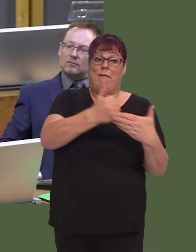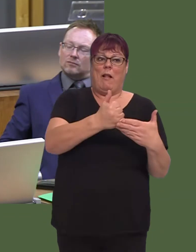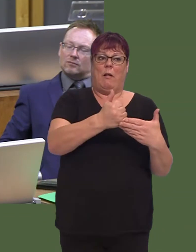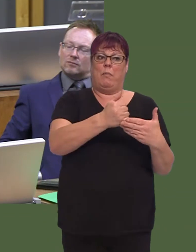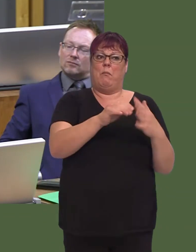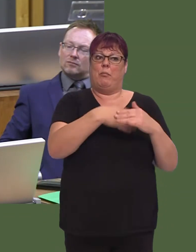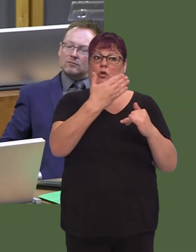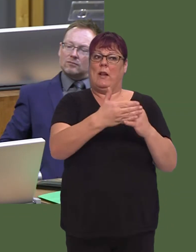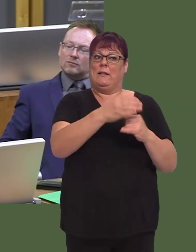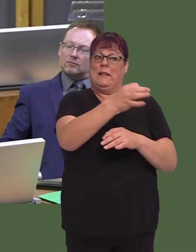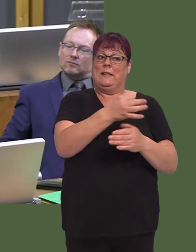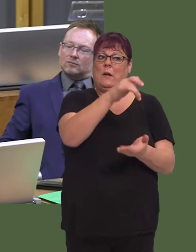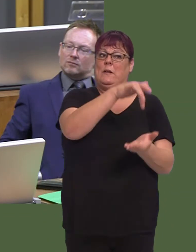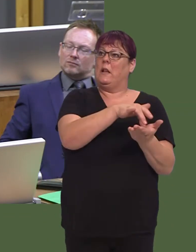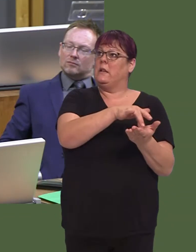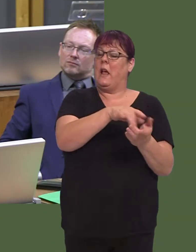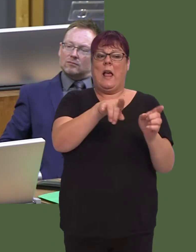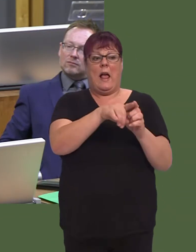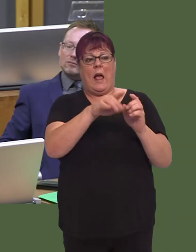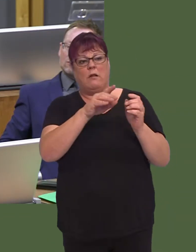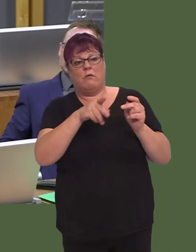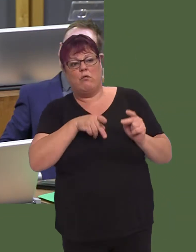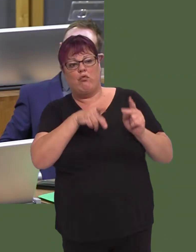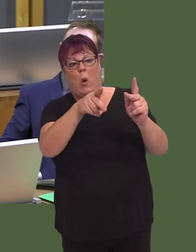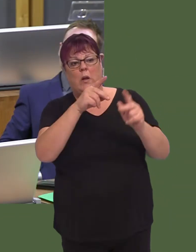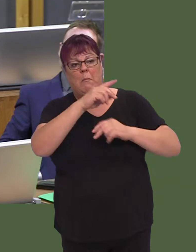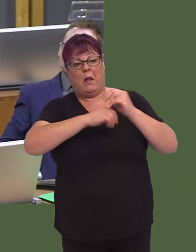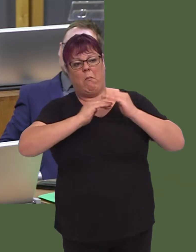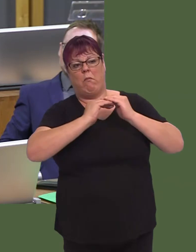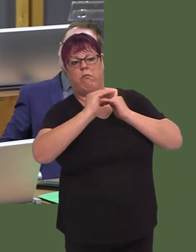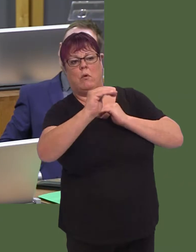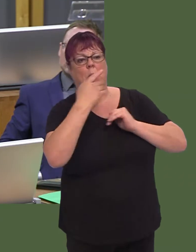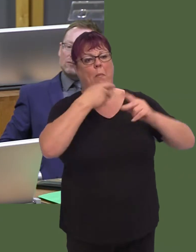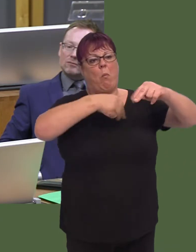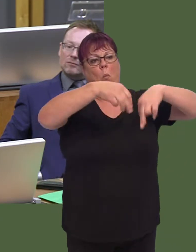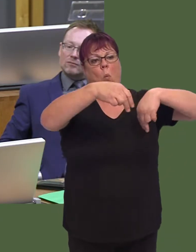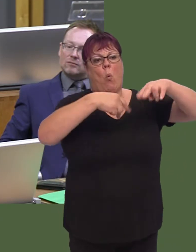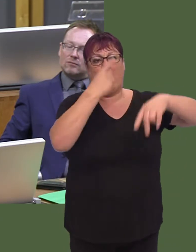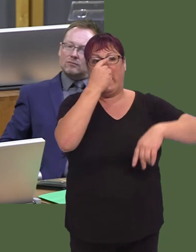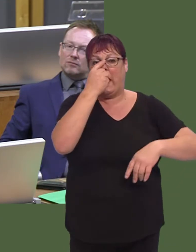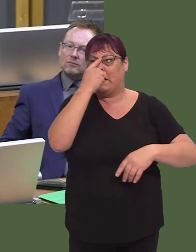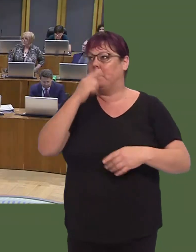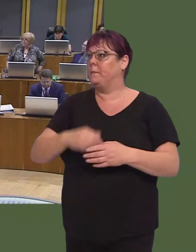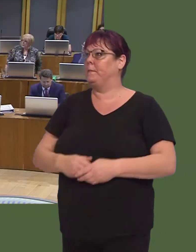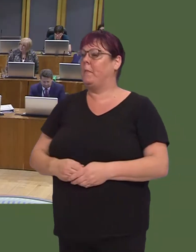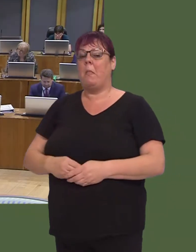It may be the catalyst for that partial de-pedestrianisation that, as you know, traders are very keen to see happen.